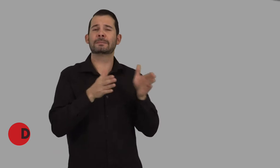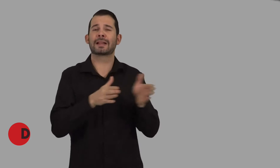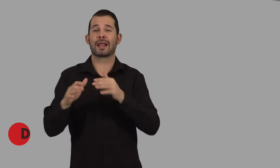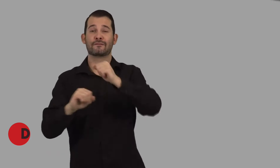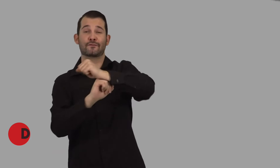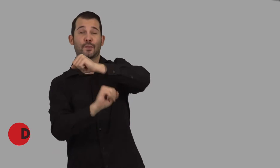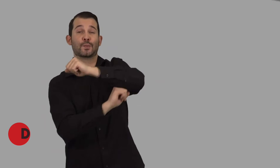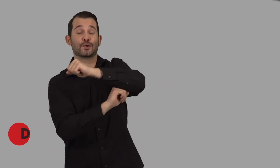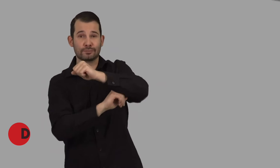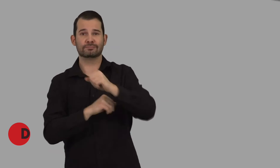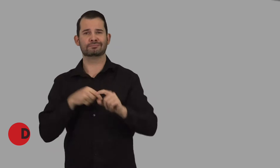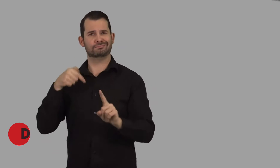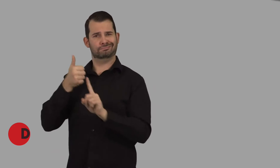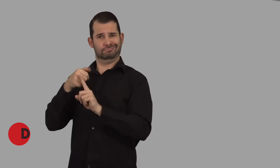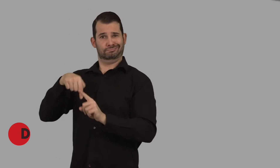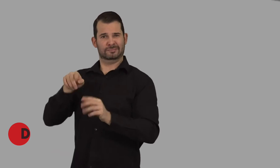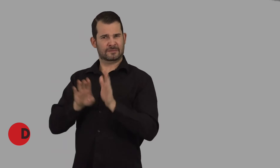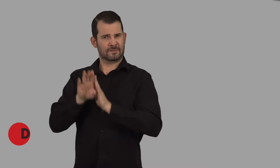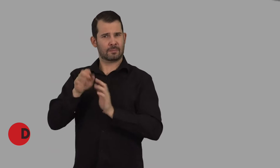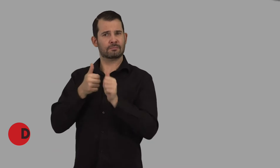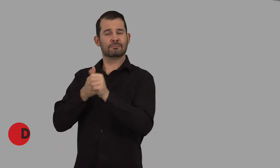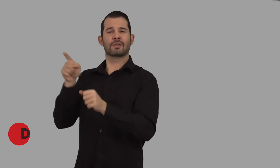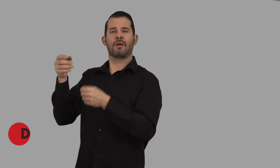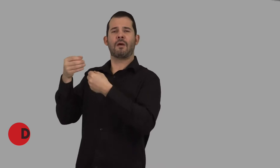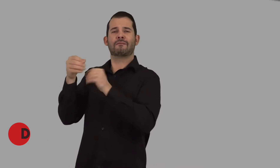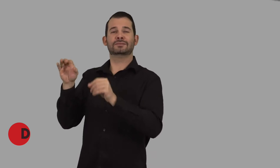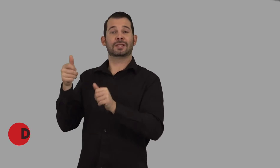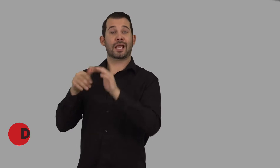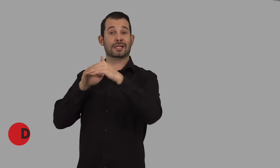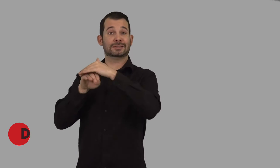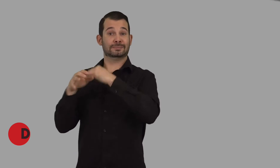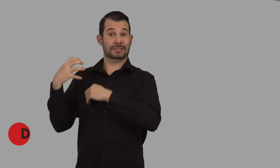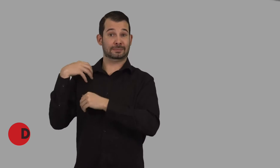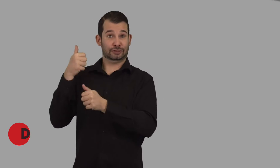planning framework. This was developed via the office